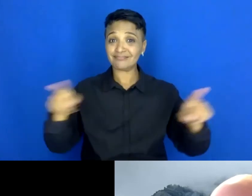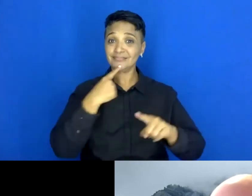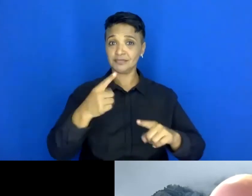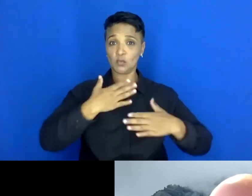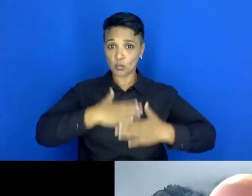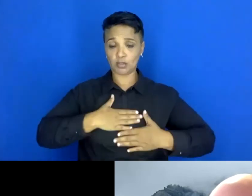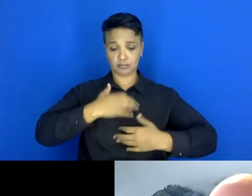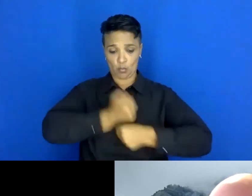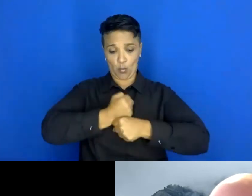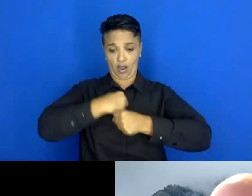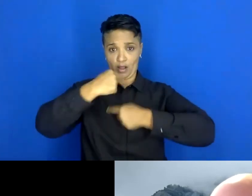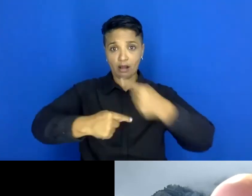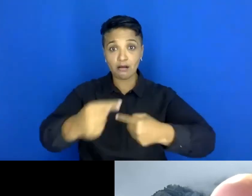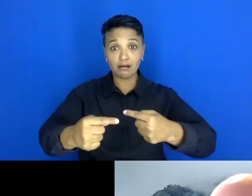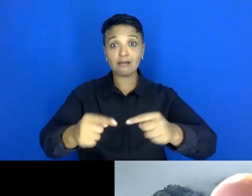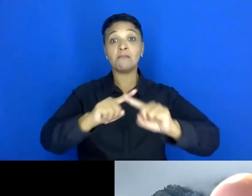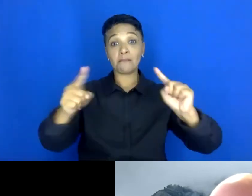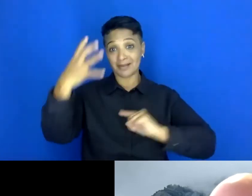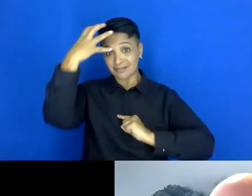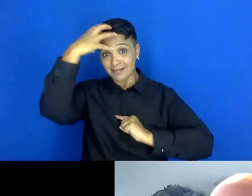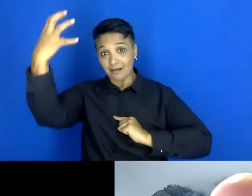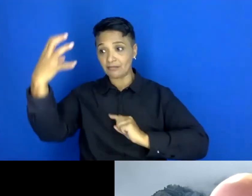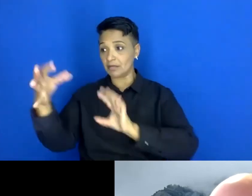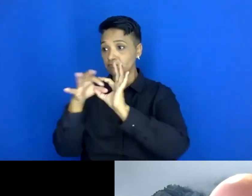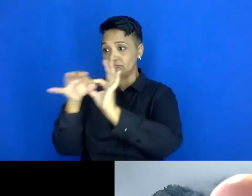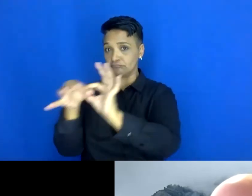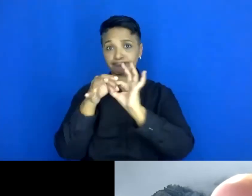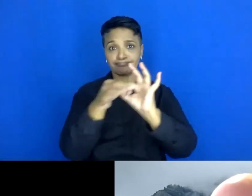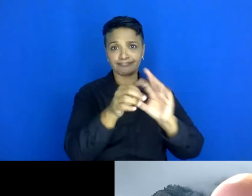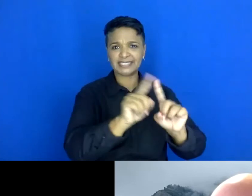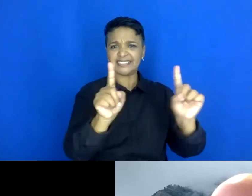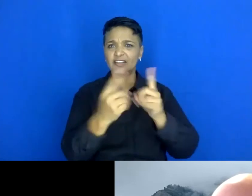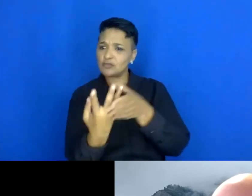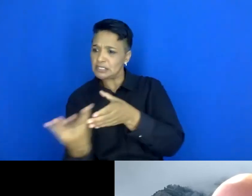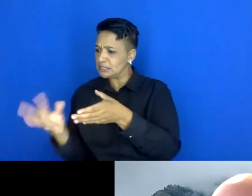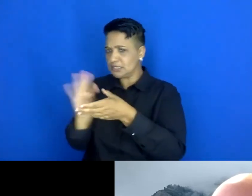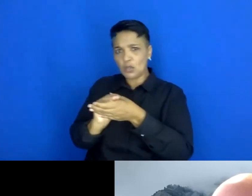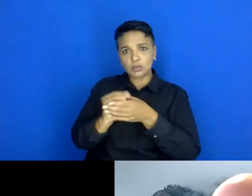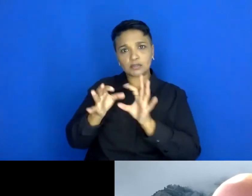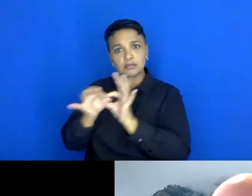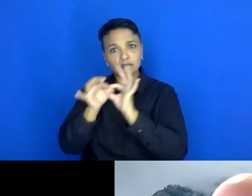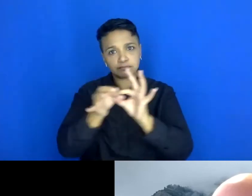with member states and other stakeholders right um and very importantly we they said that they